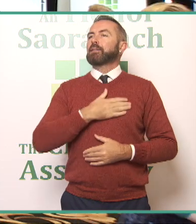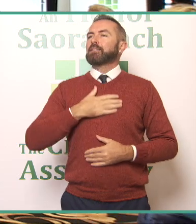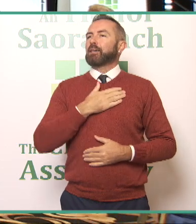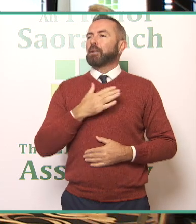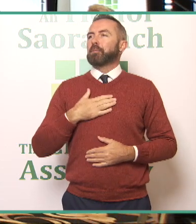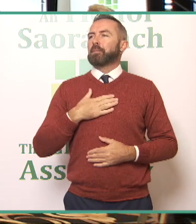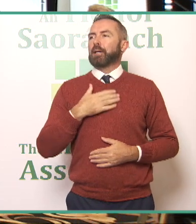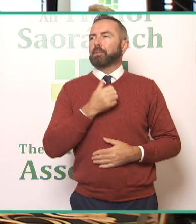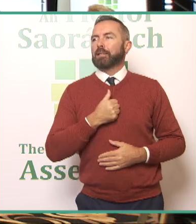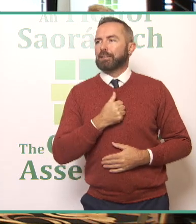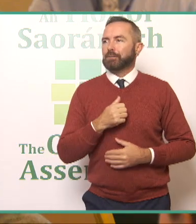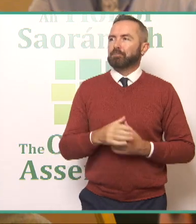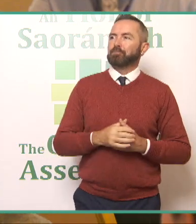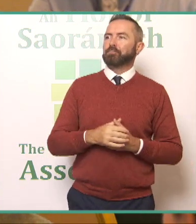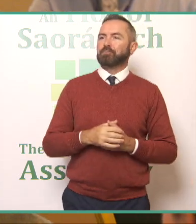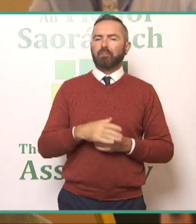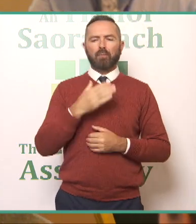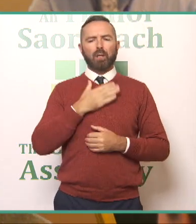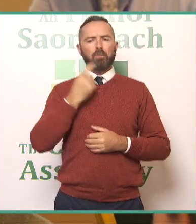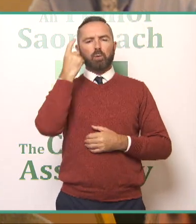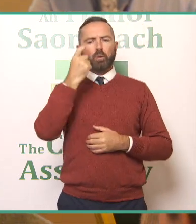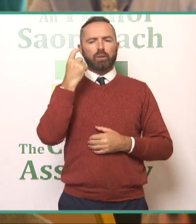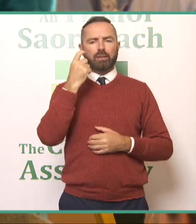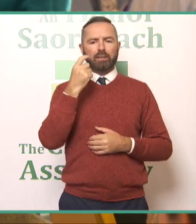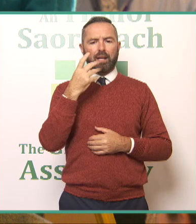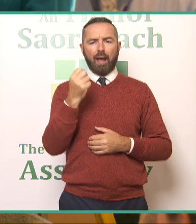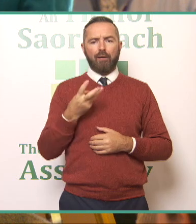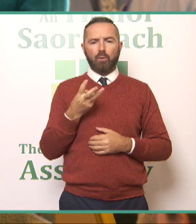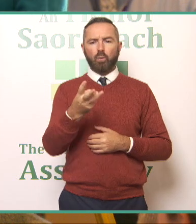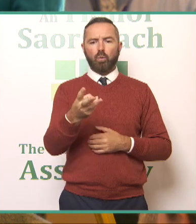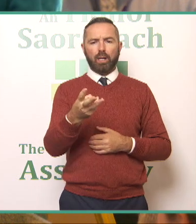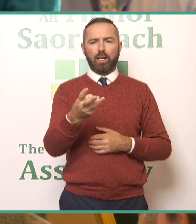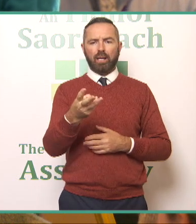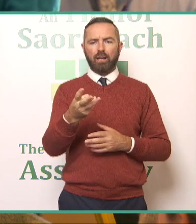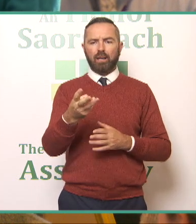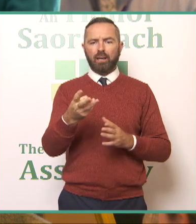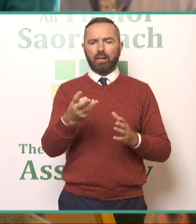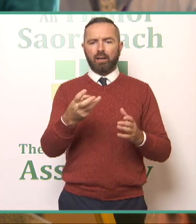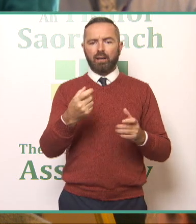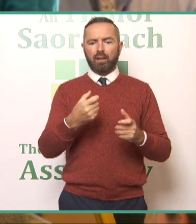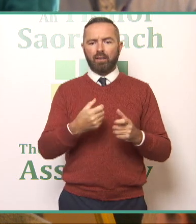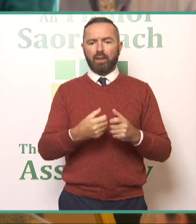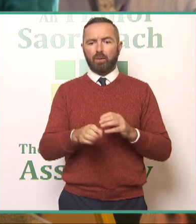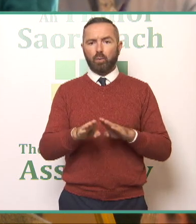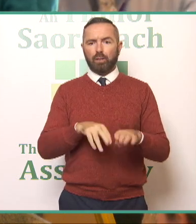apologies no problem um I'm just wondering that is there a way that we can with renewable energy we